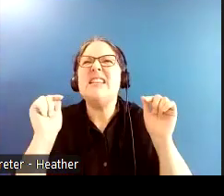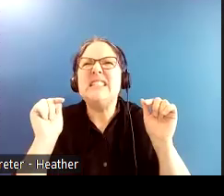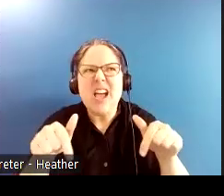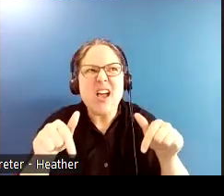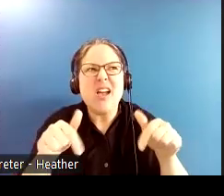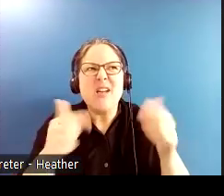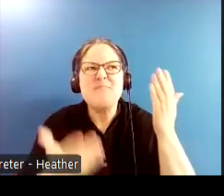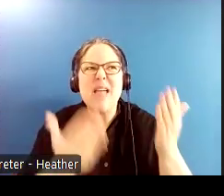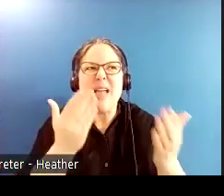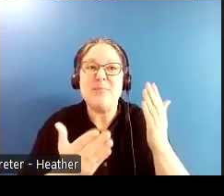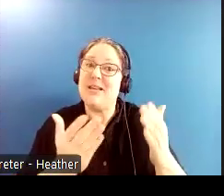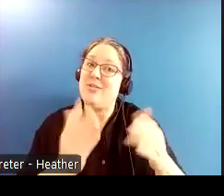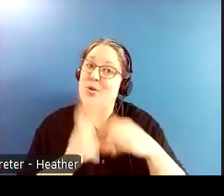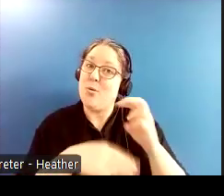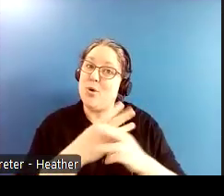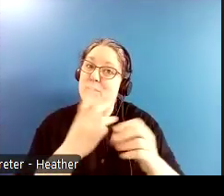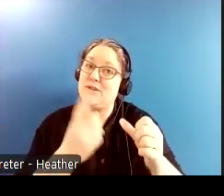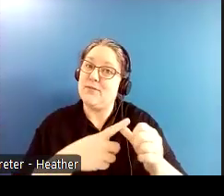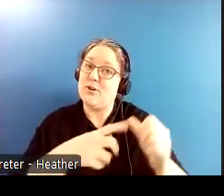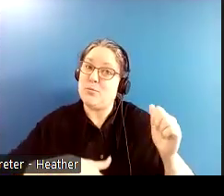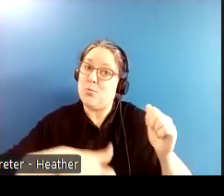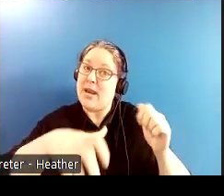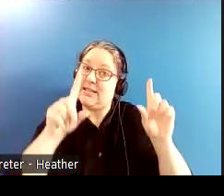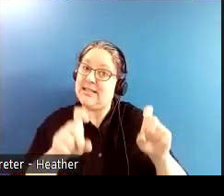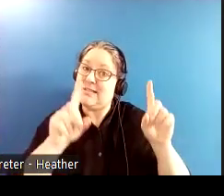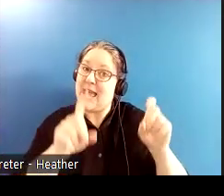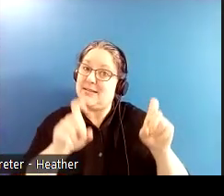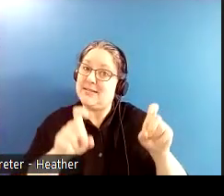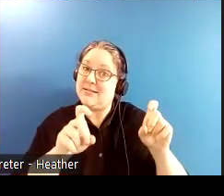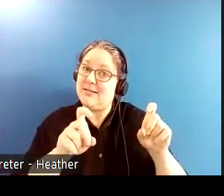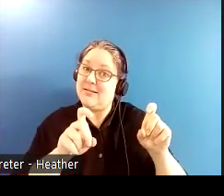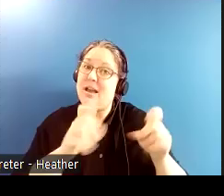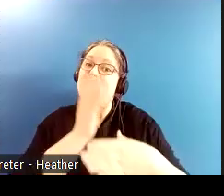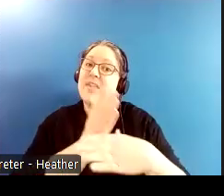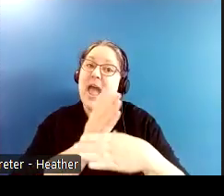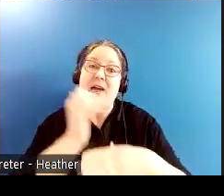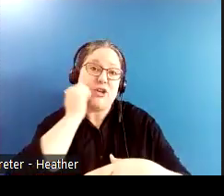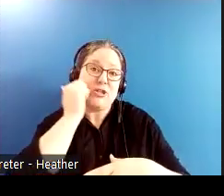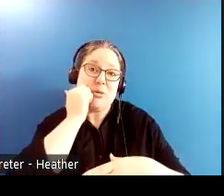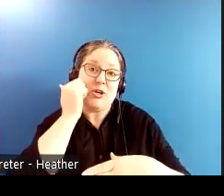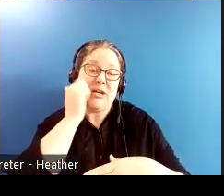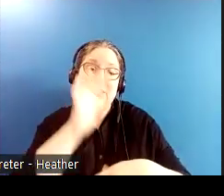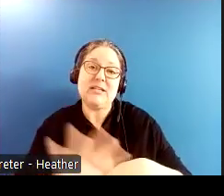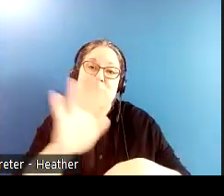first pregnancy test. The average menstrual cycle is also around 29 days long. And so this